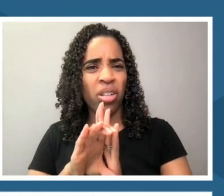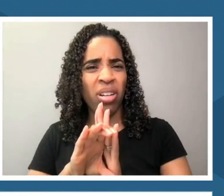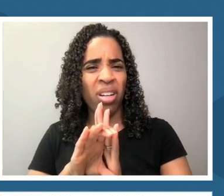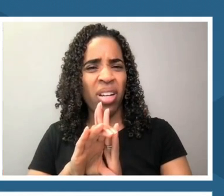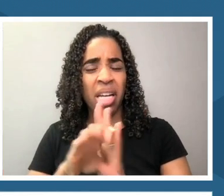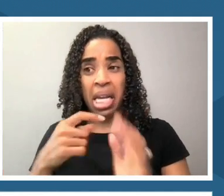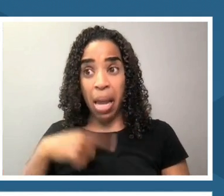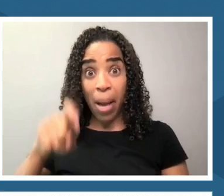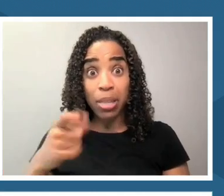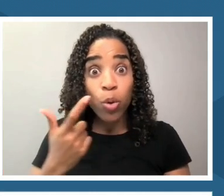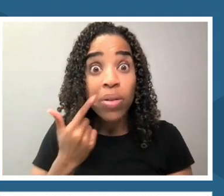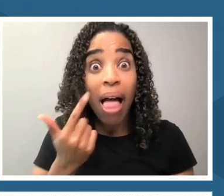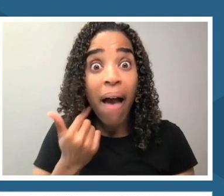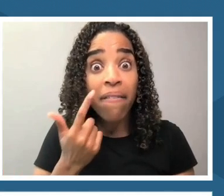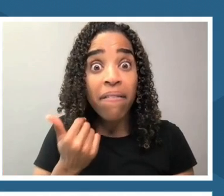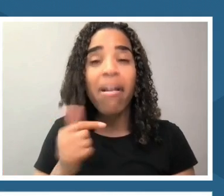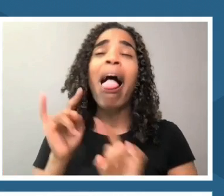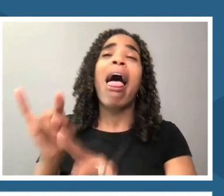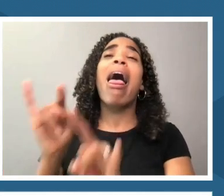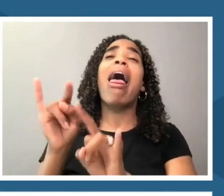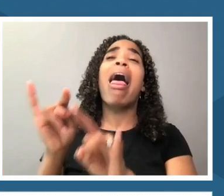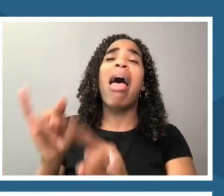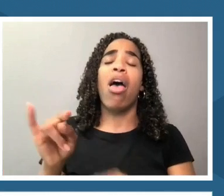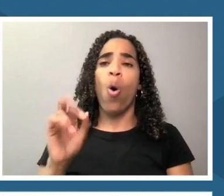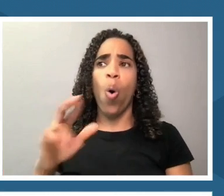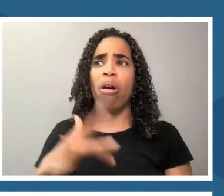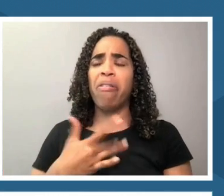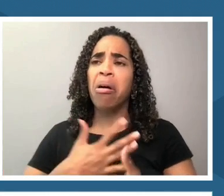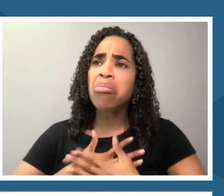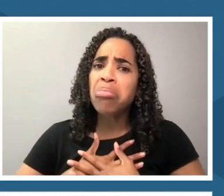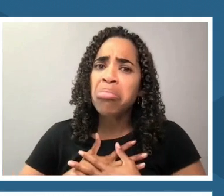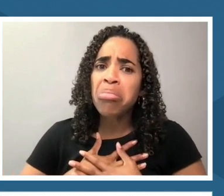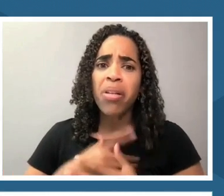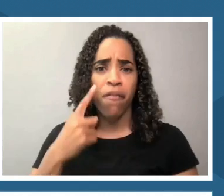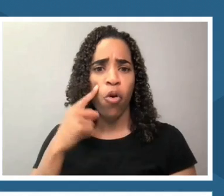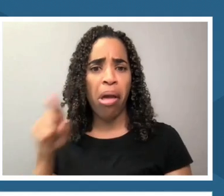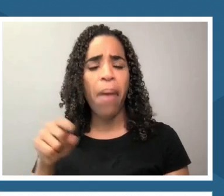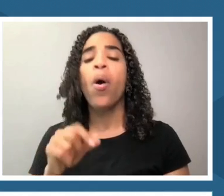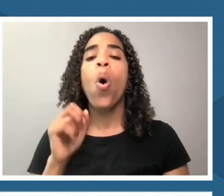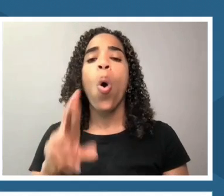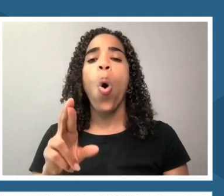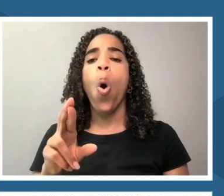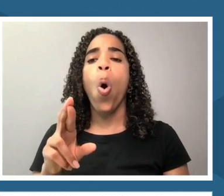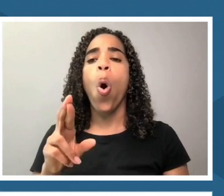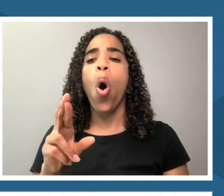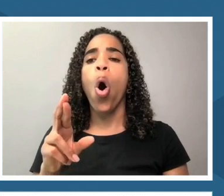at the chinese man am i supposed to sympathize with him or are we supposed to be taking the perspective of the